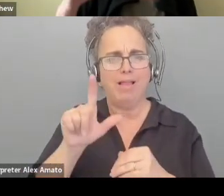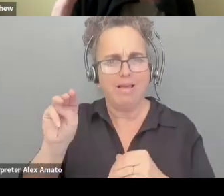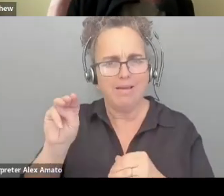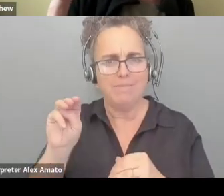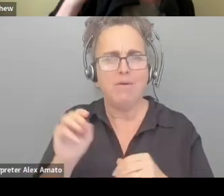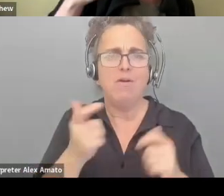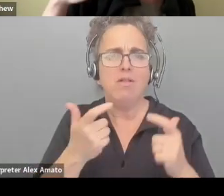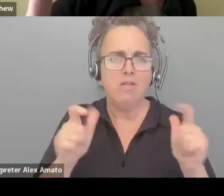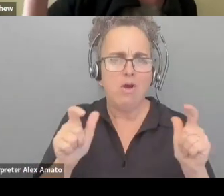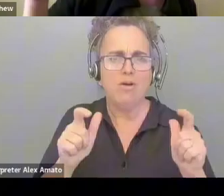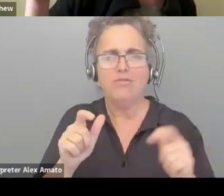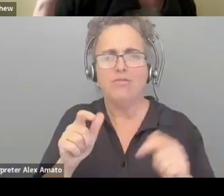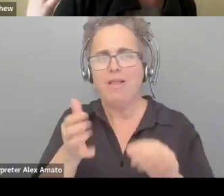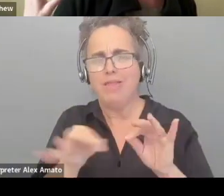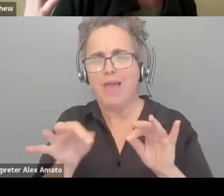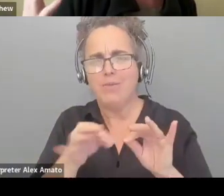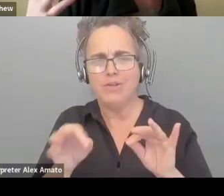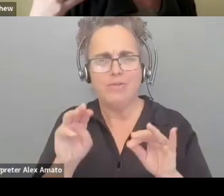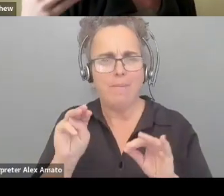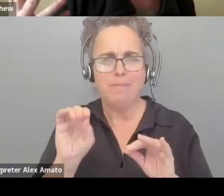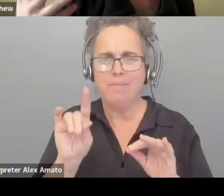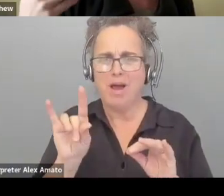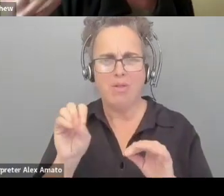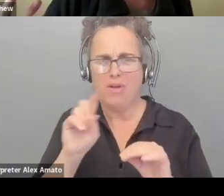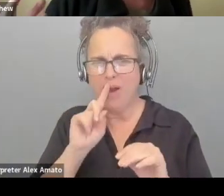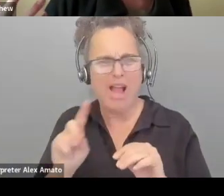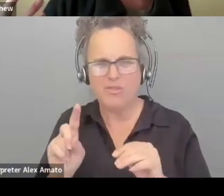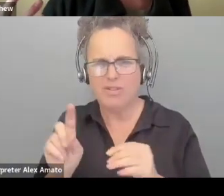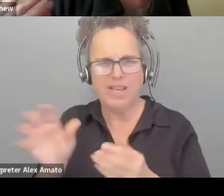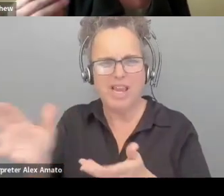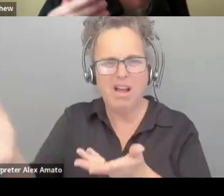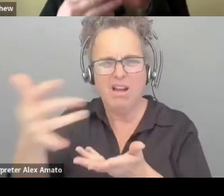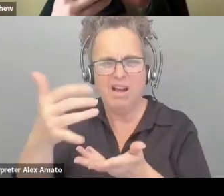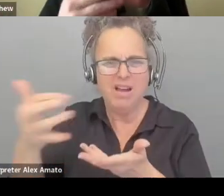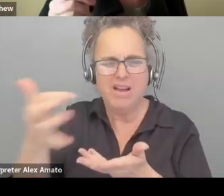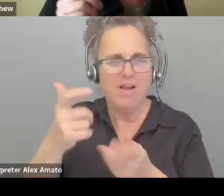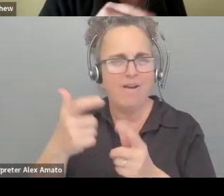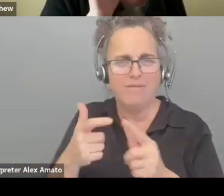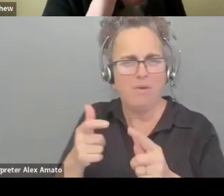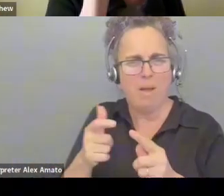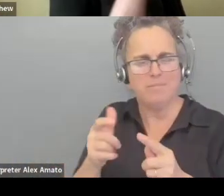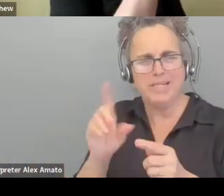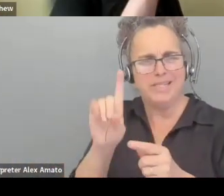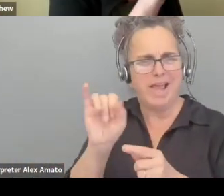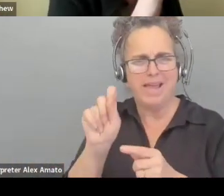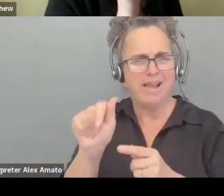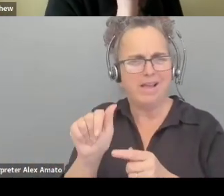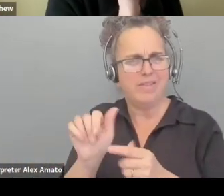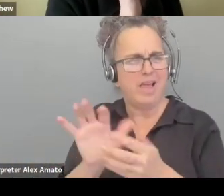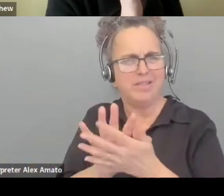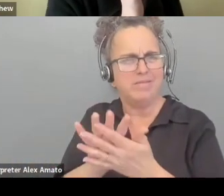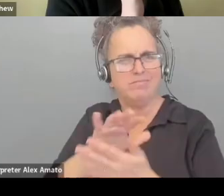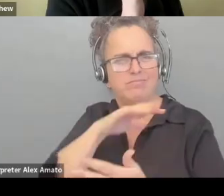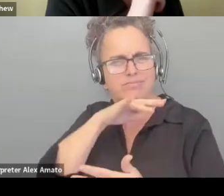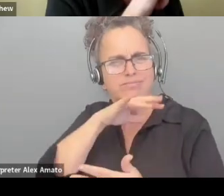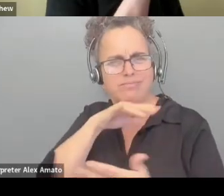are actually like scraping from biased sets of data. So most, you know, I can point us back to